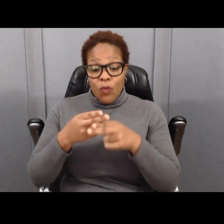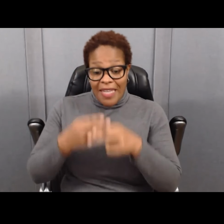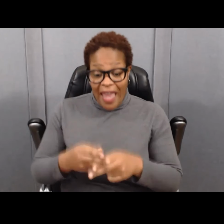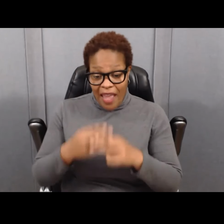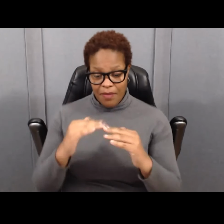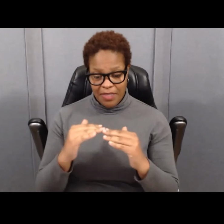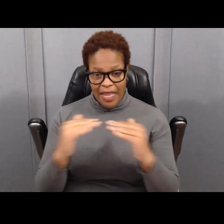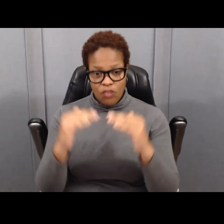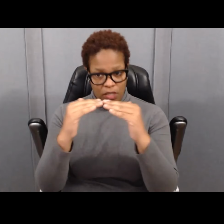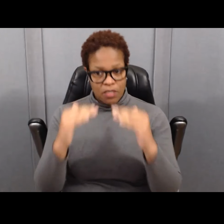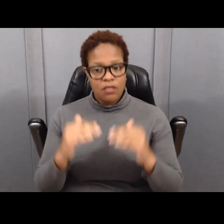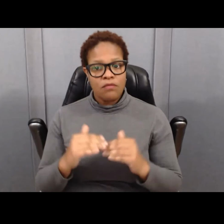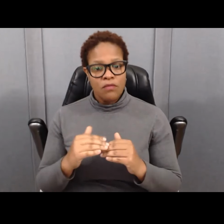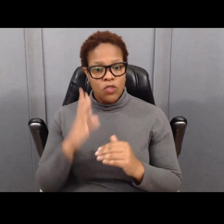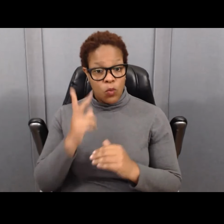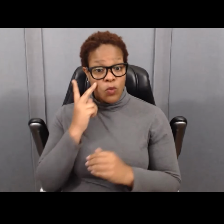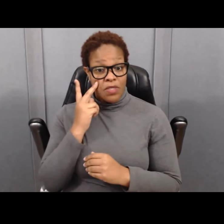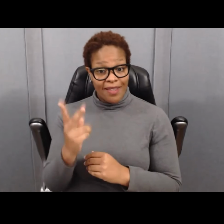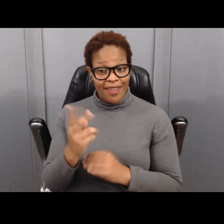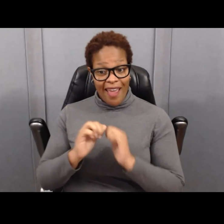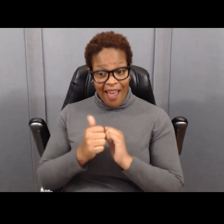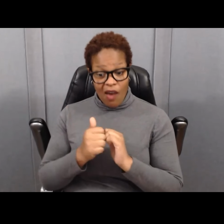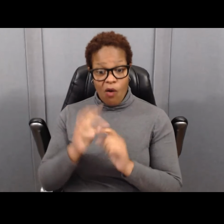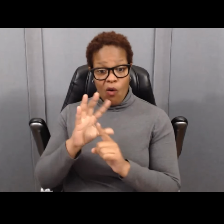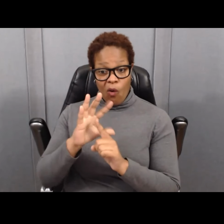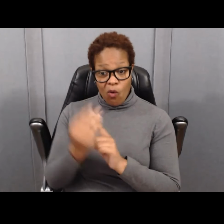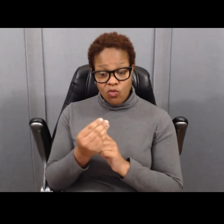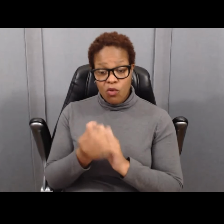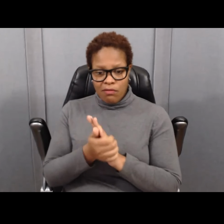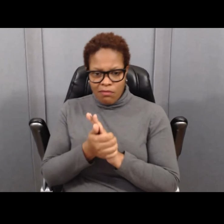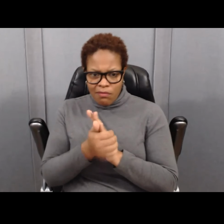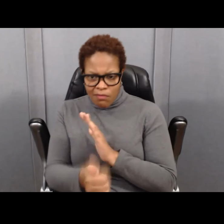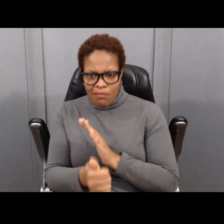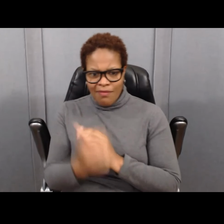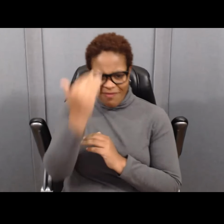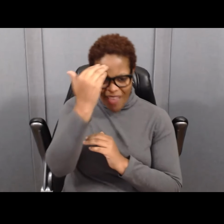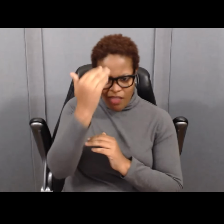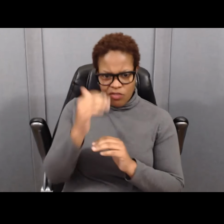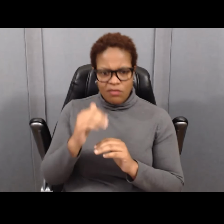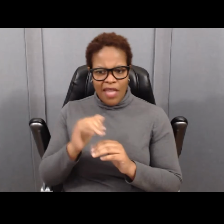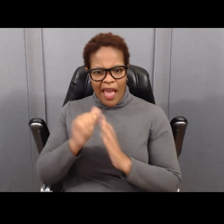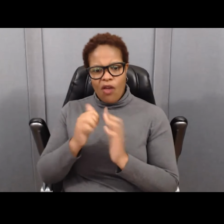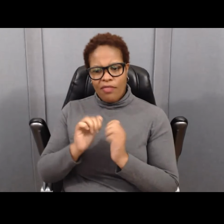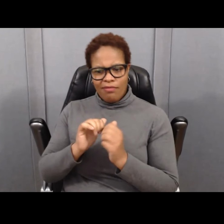you'll see right there how cultural competency is impacted. So we'll start off with the first one,